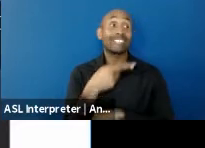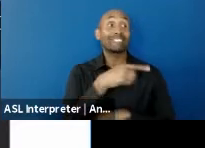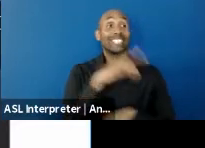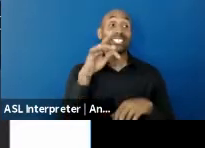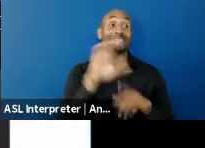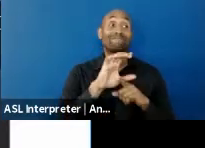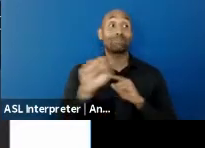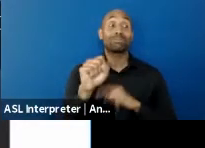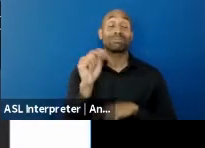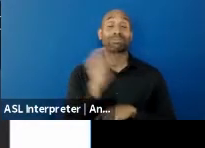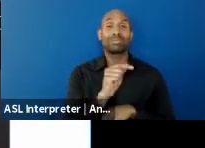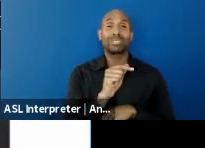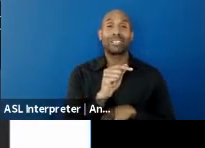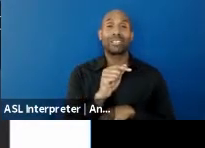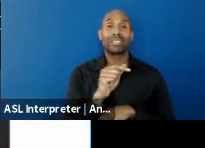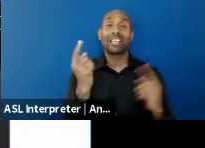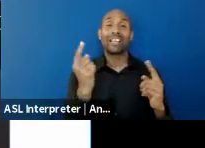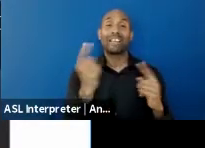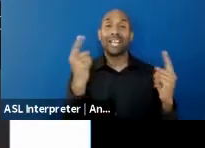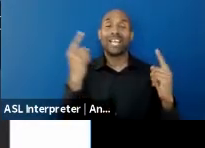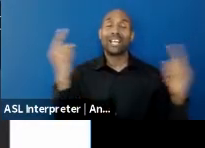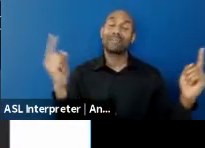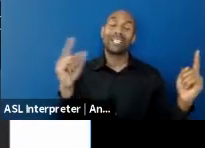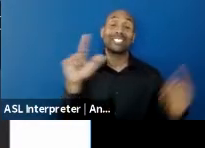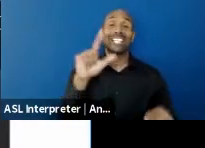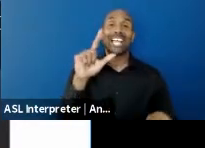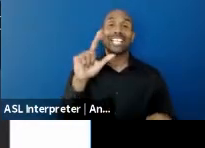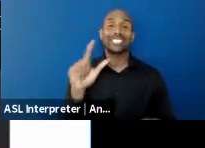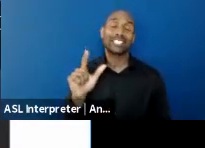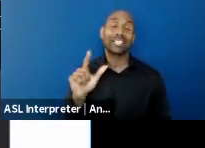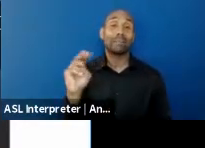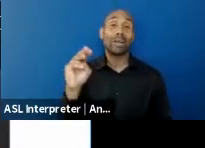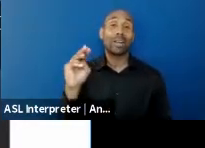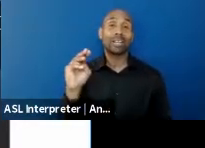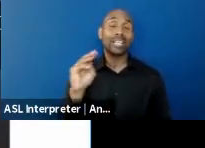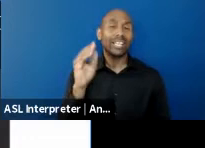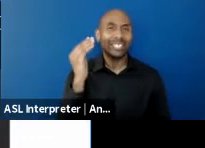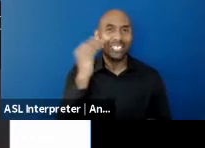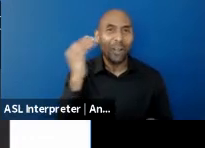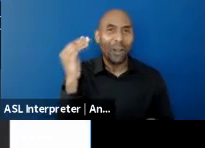The world famous Lexington Market. Slurping up Oysters.